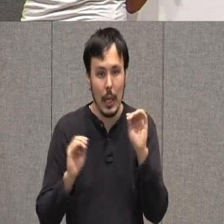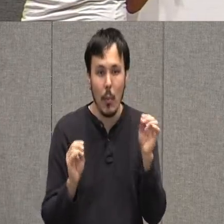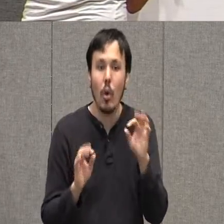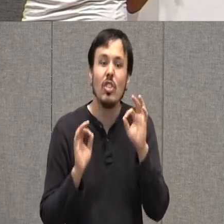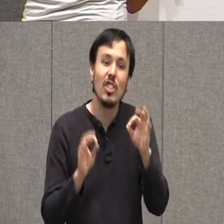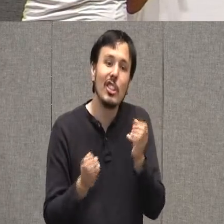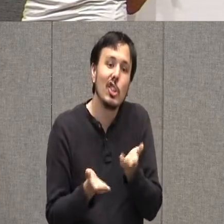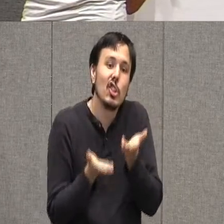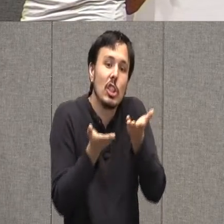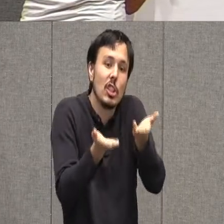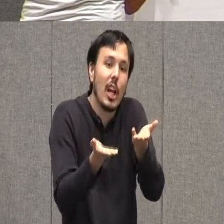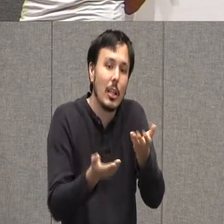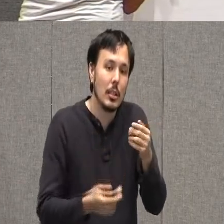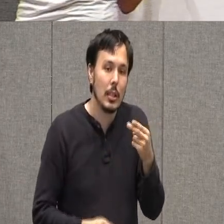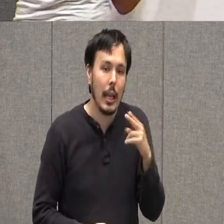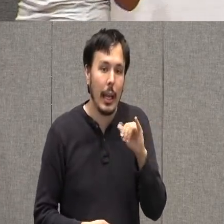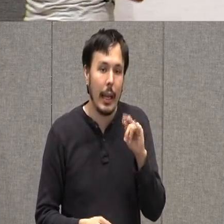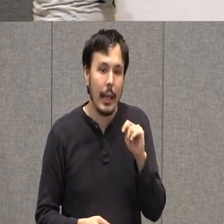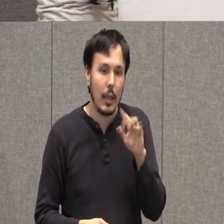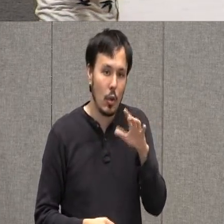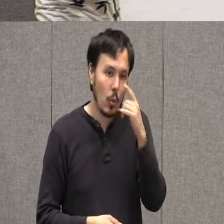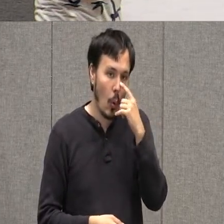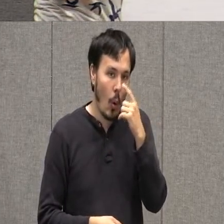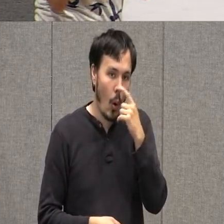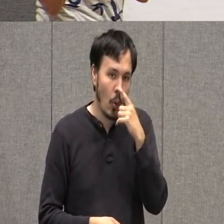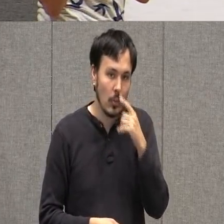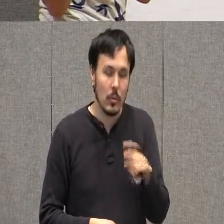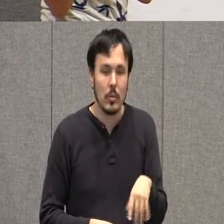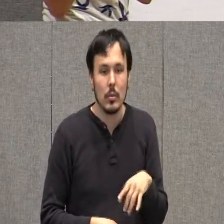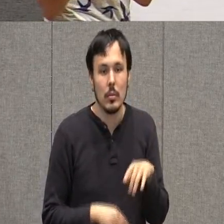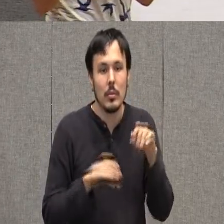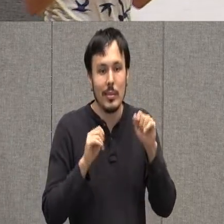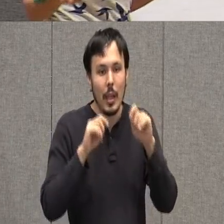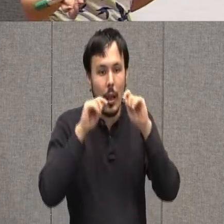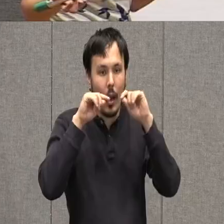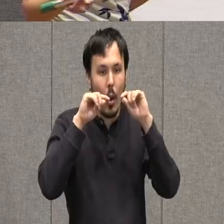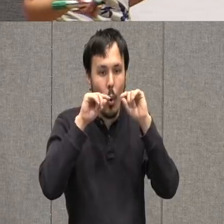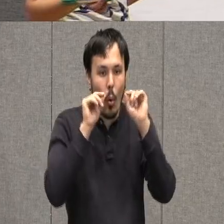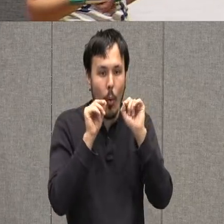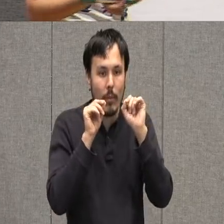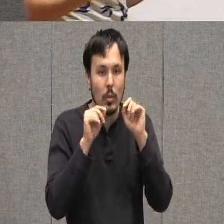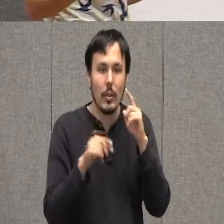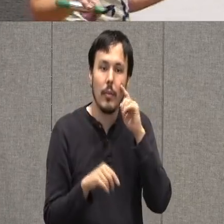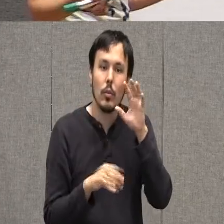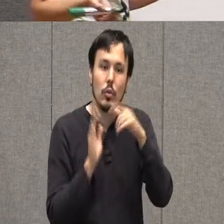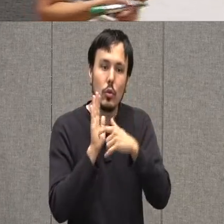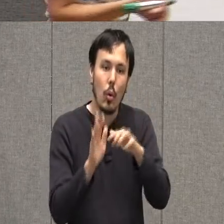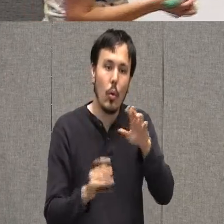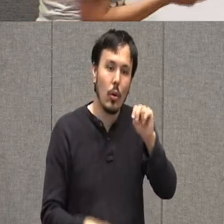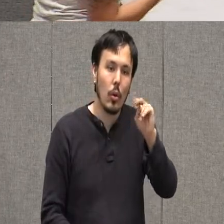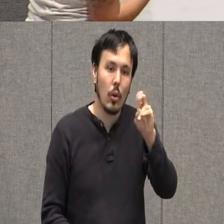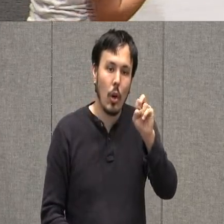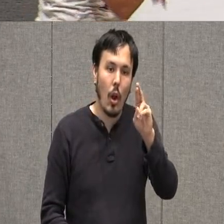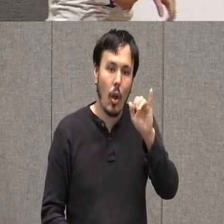Sometimes, you can add the little nostrils on the side. It's something you should play with and figure out what you like.